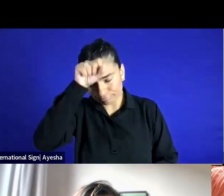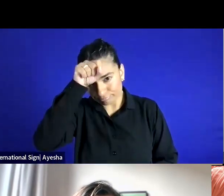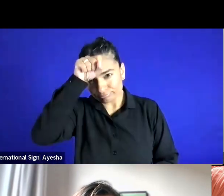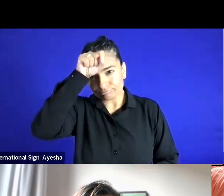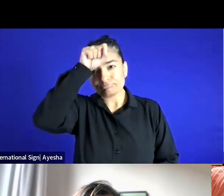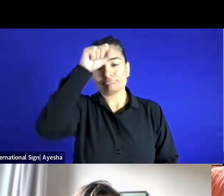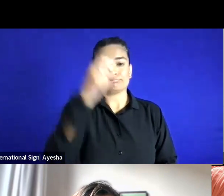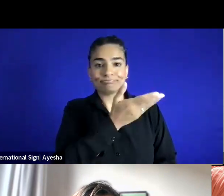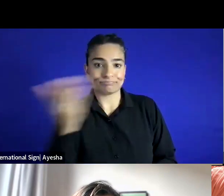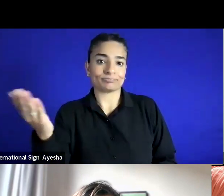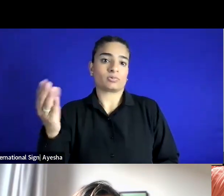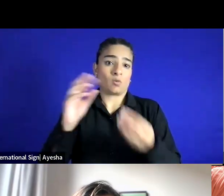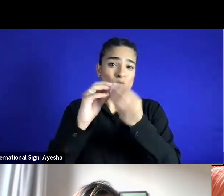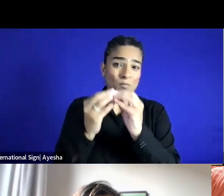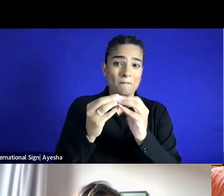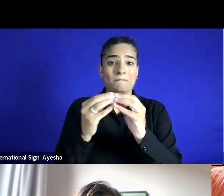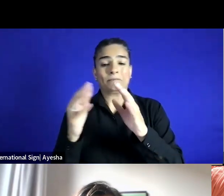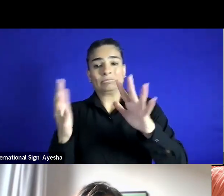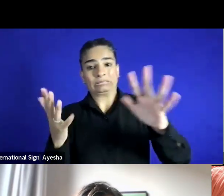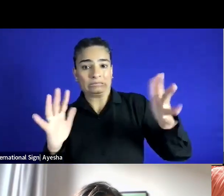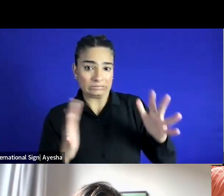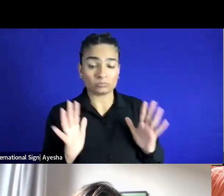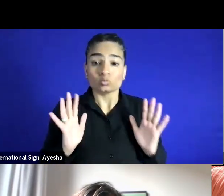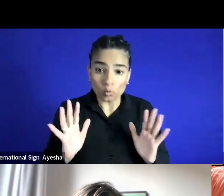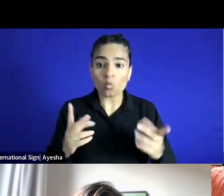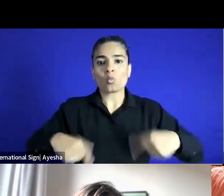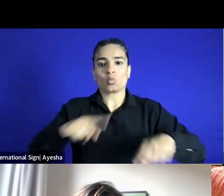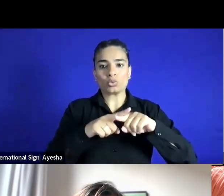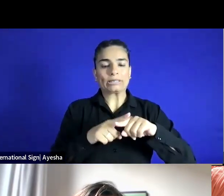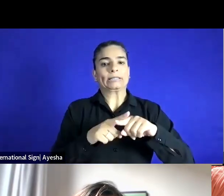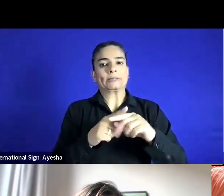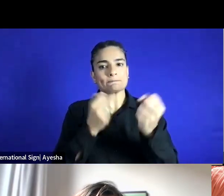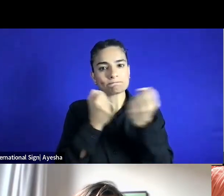So whatever we are providing or having, in the forum, we want to ensure that